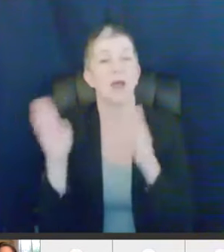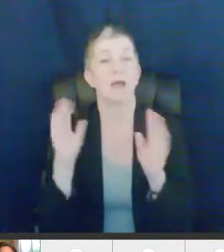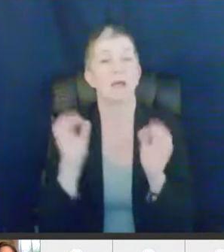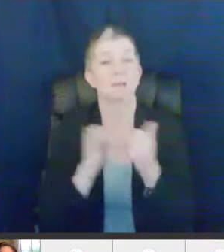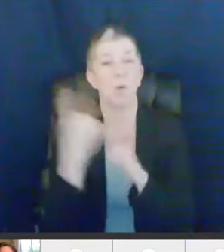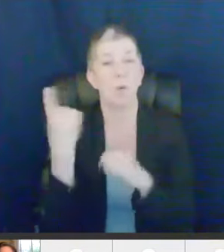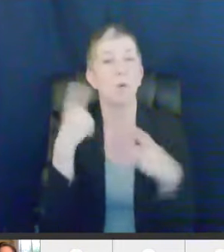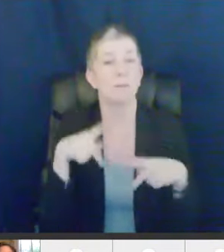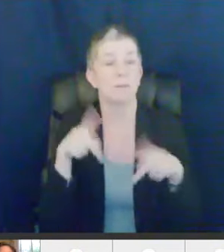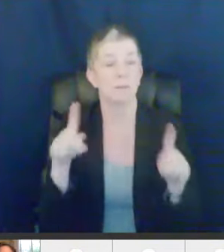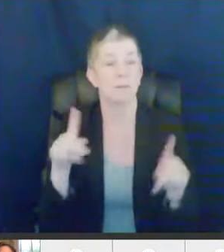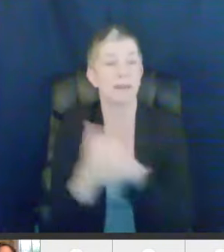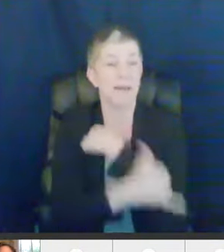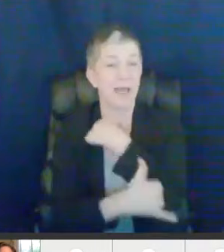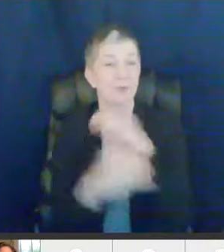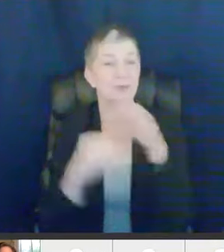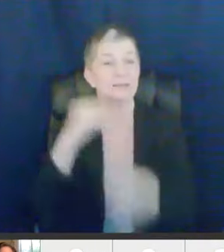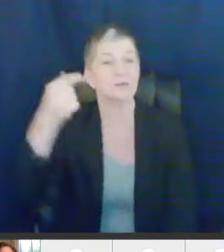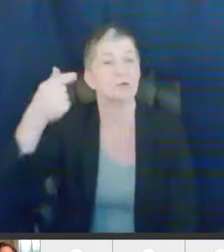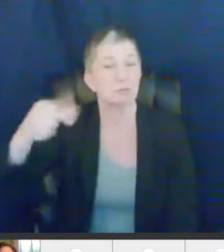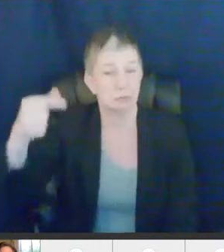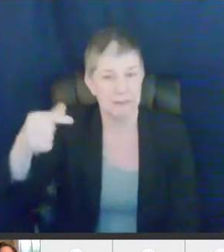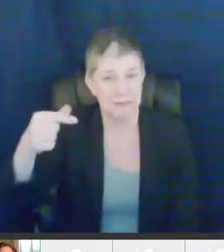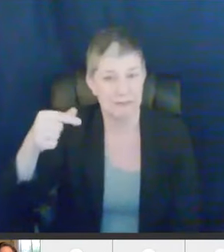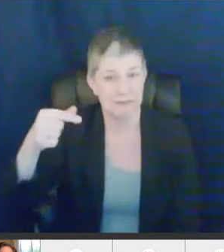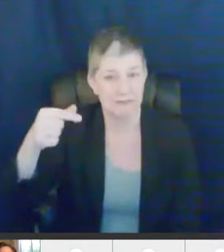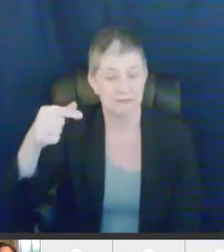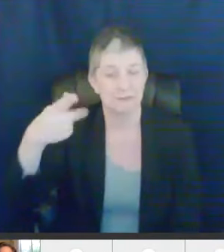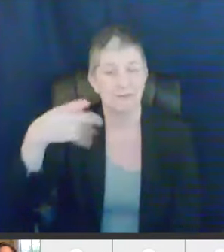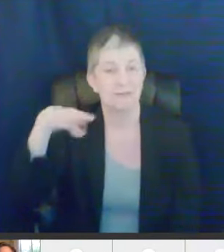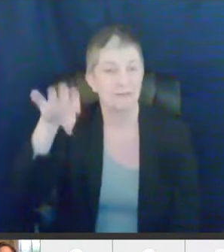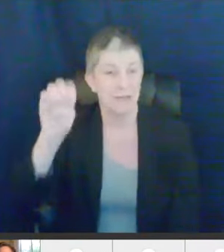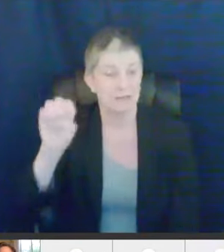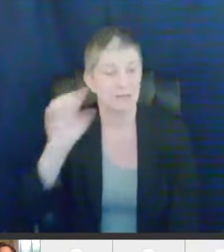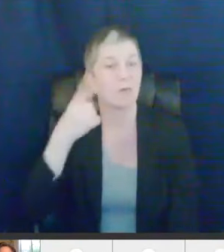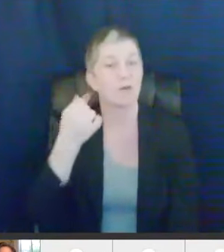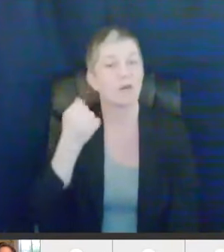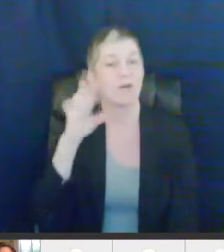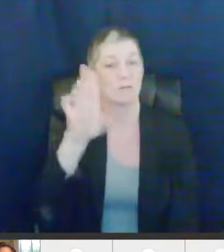counties in the green phase of the governor's faced reopening plan